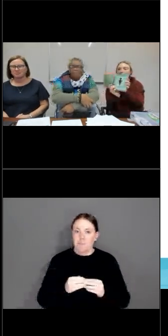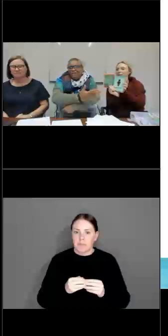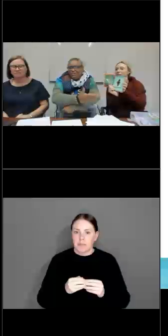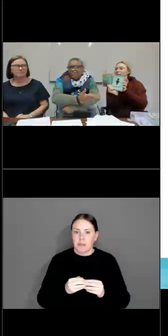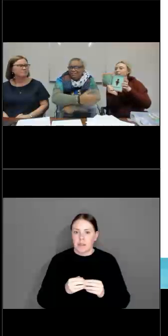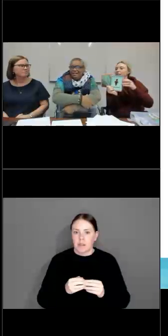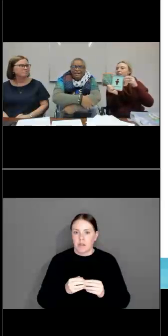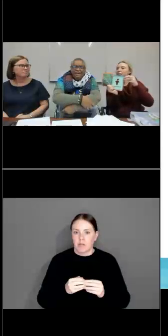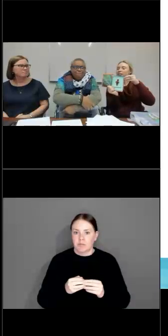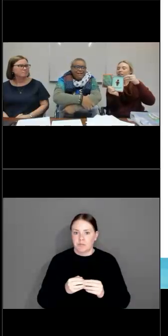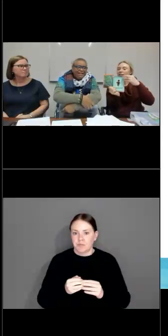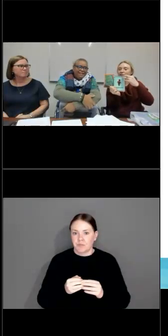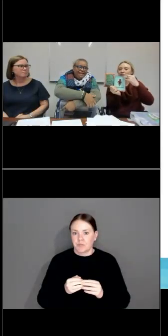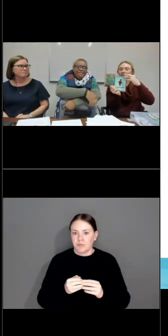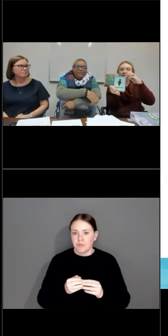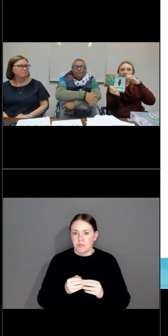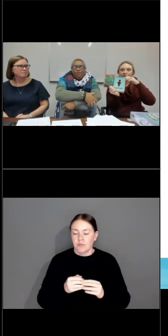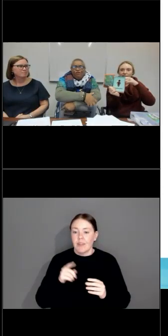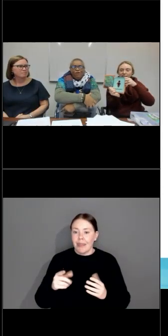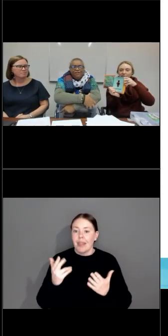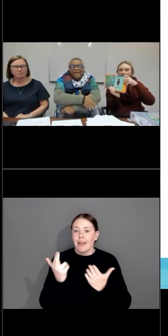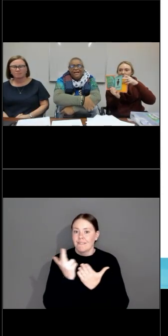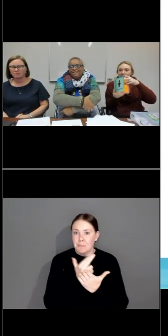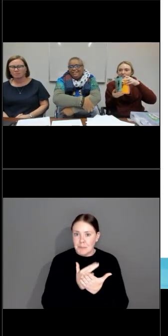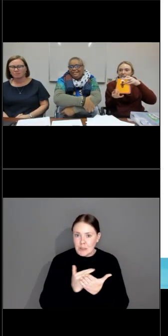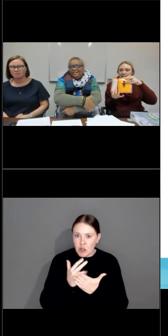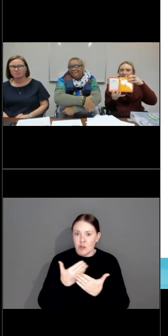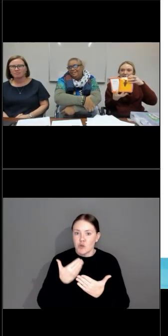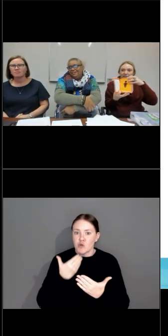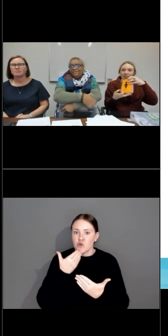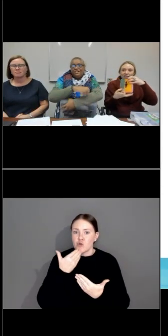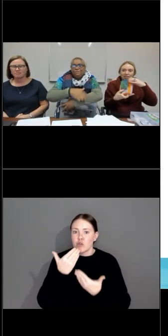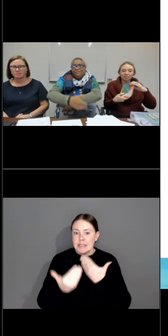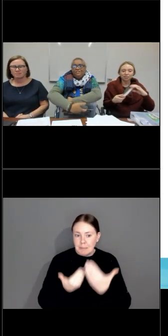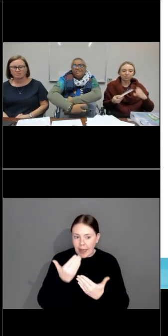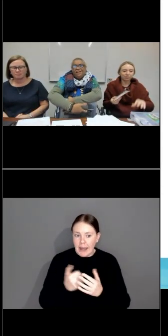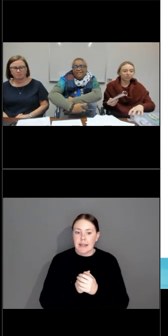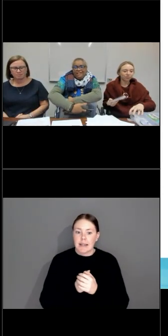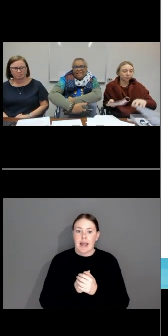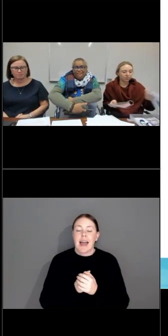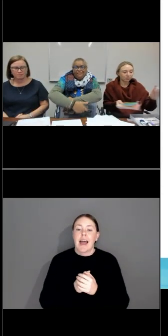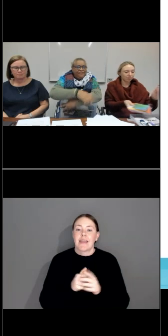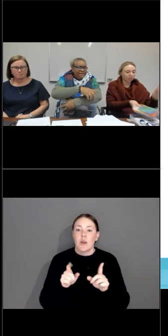pictures explainer and then you've got a wallet card and stickers so that's what's inside a kit